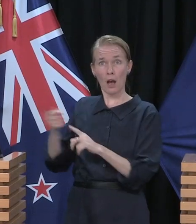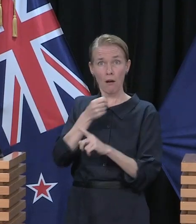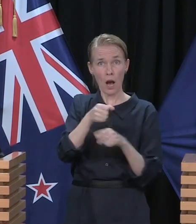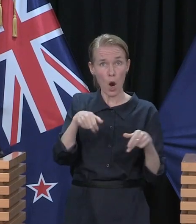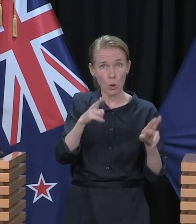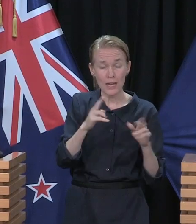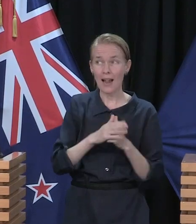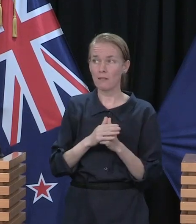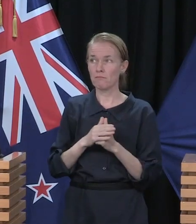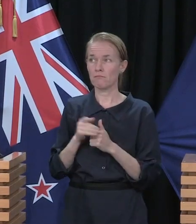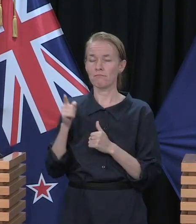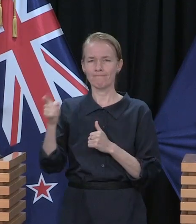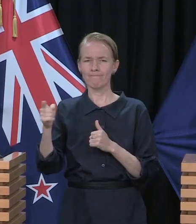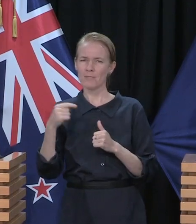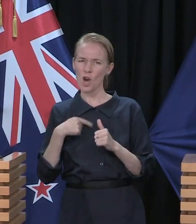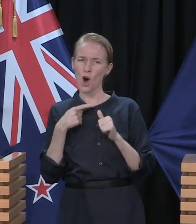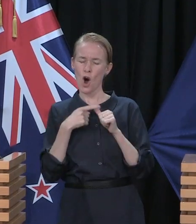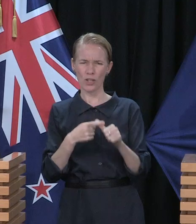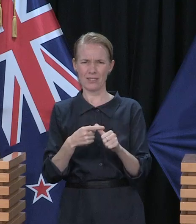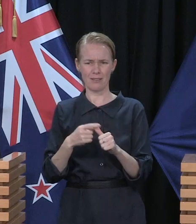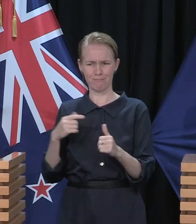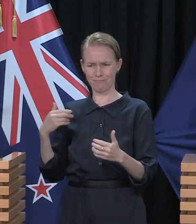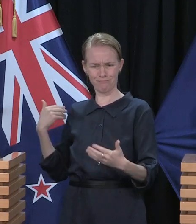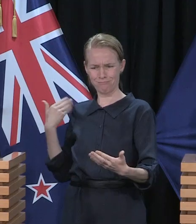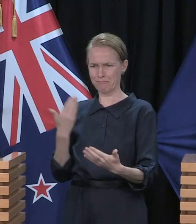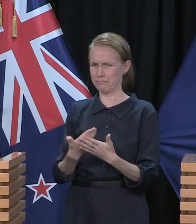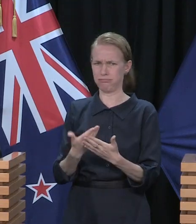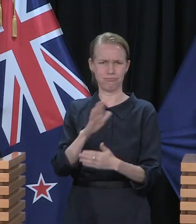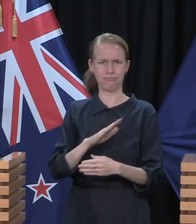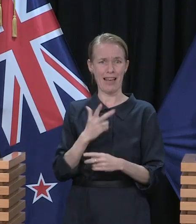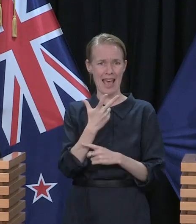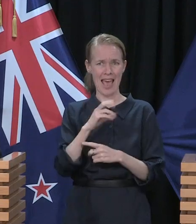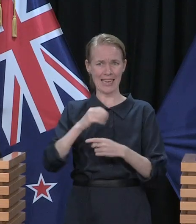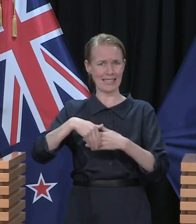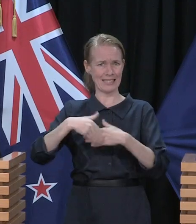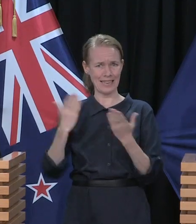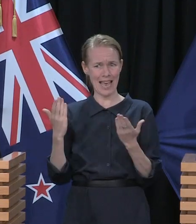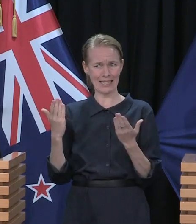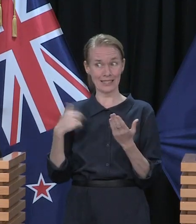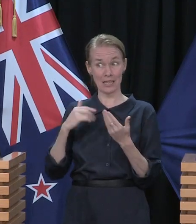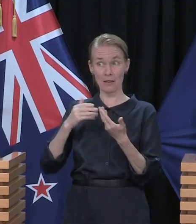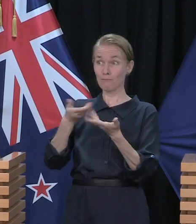cases, as you can imagine for about... For about 80 days or